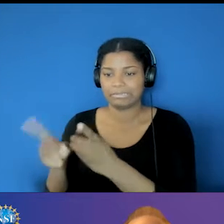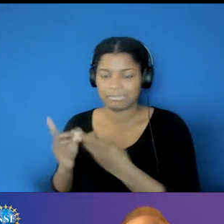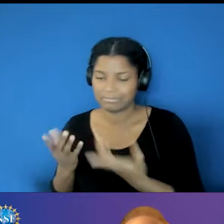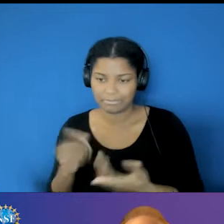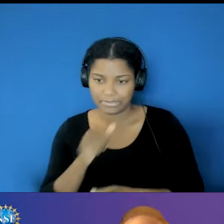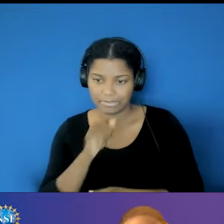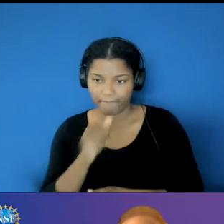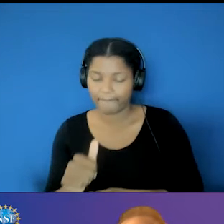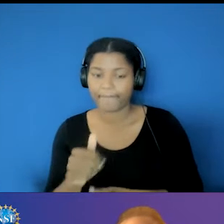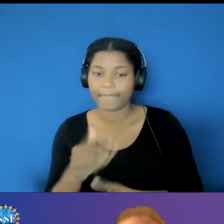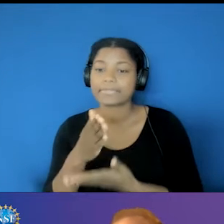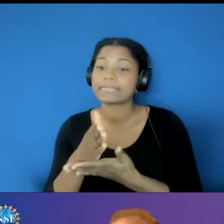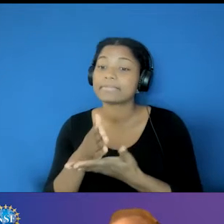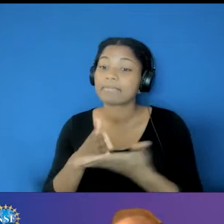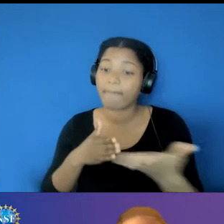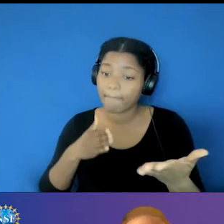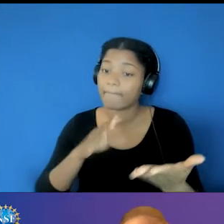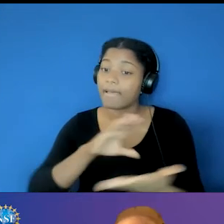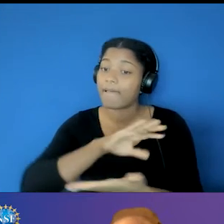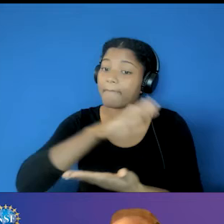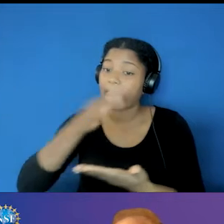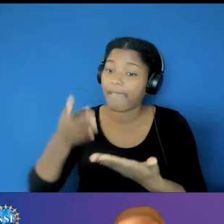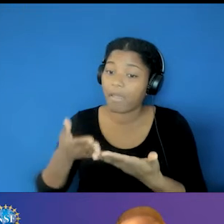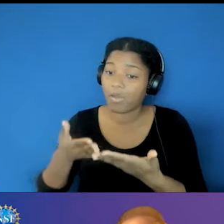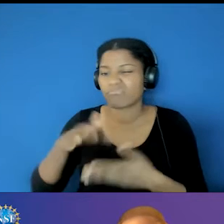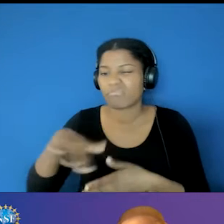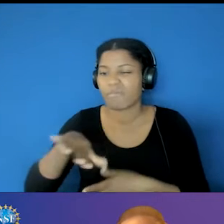There is some amount of money, roughly $20 dollars or so,